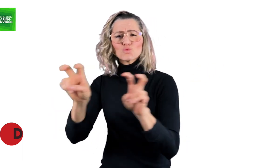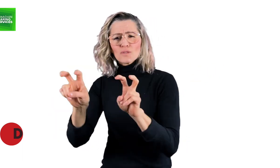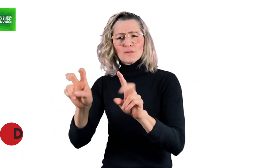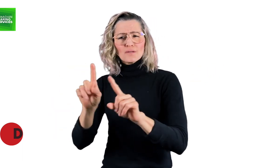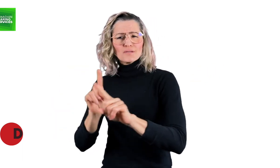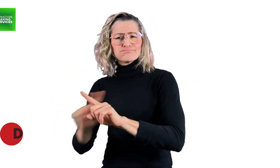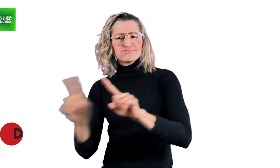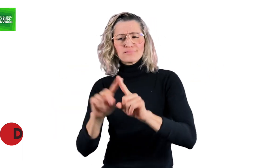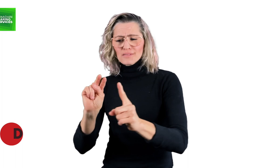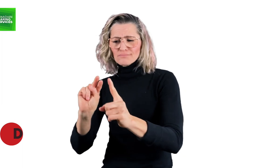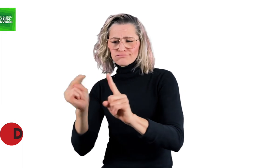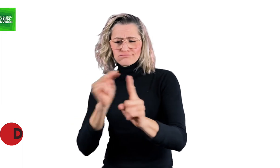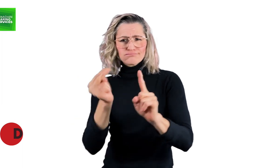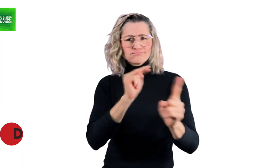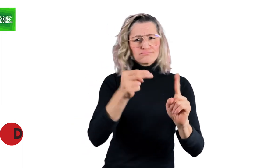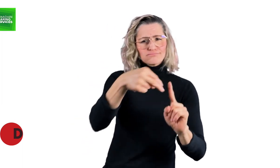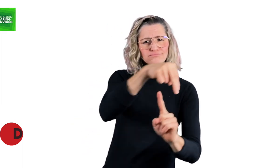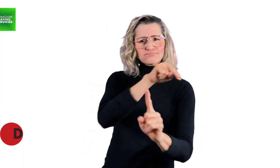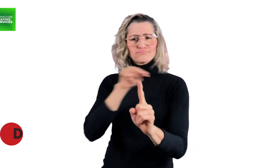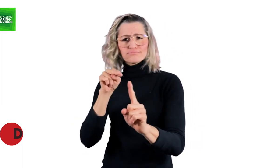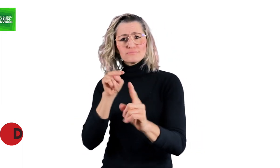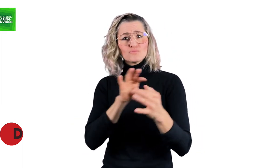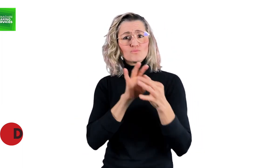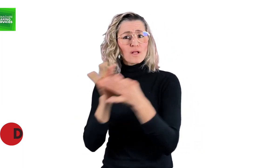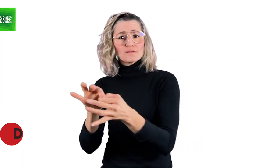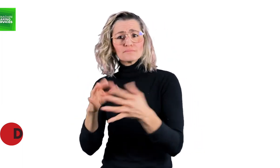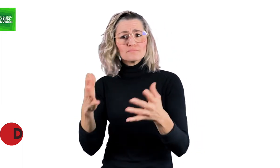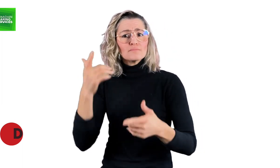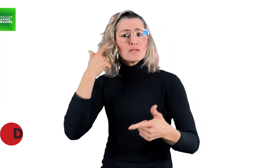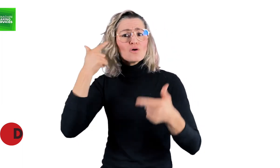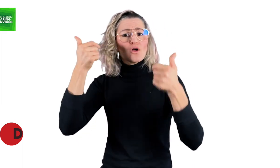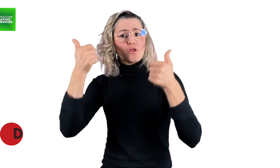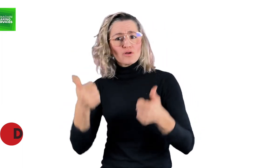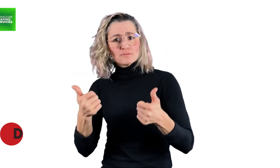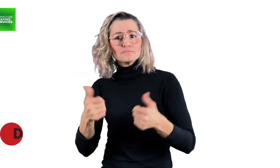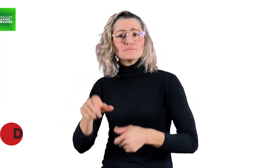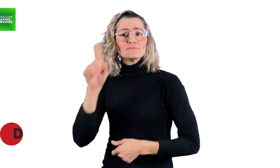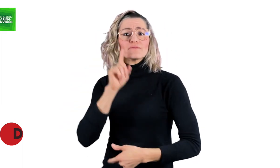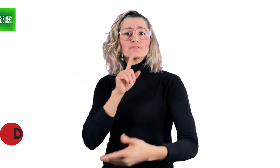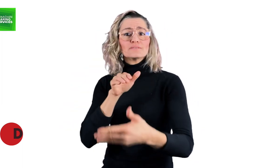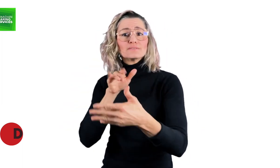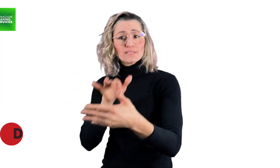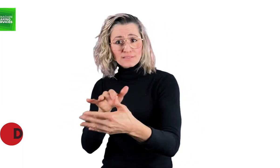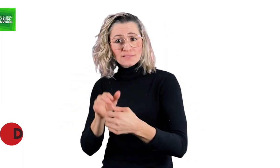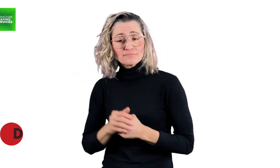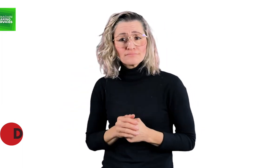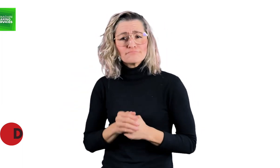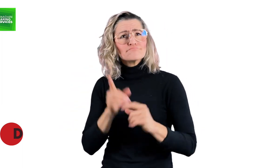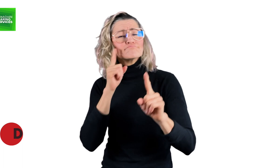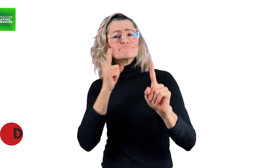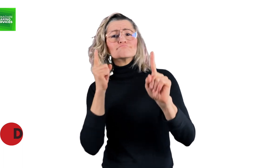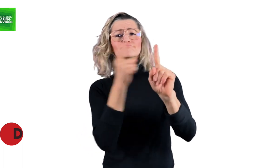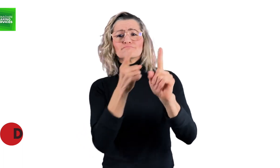Deaf studies, the top priority is to focus on improving